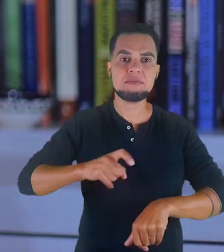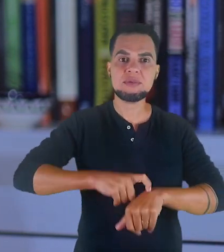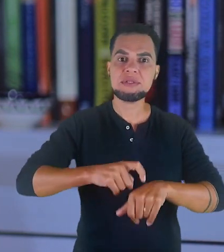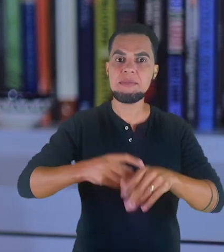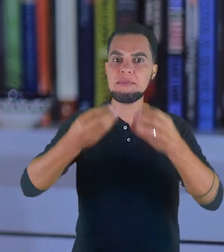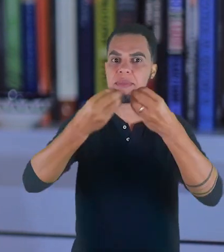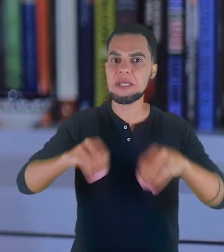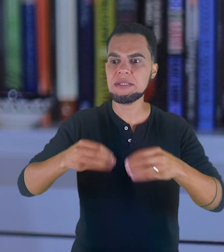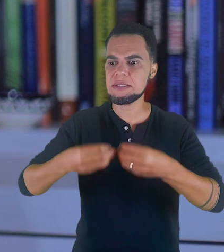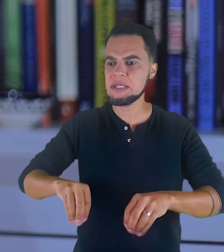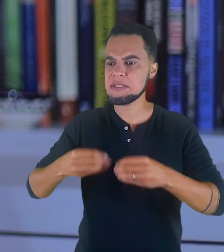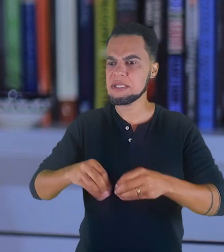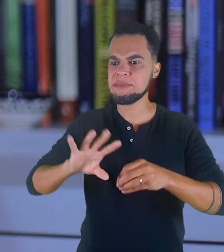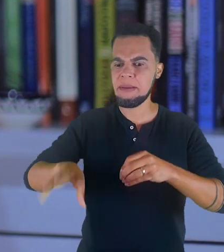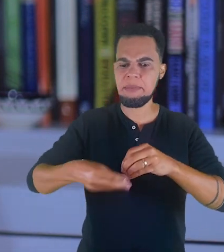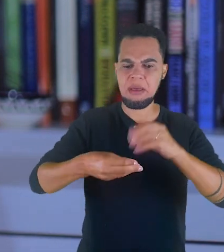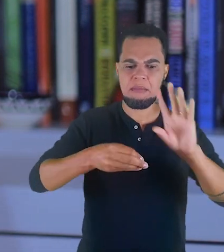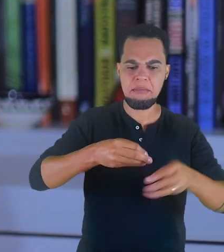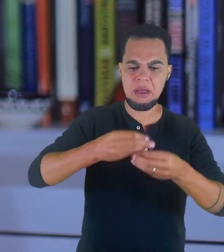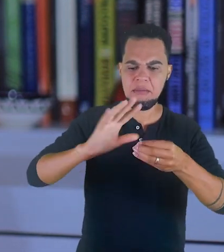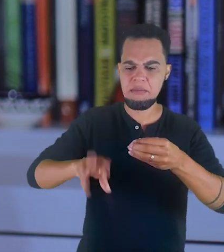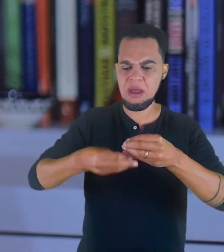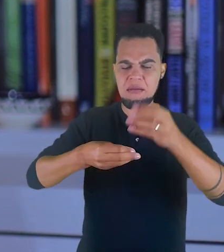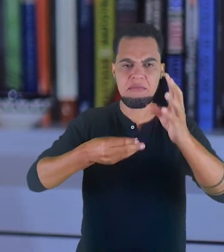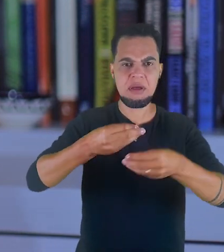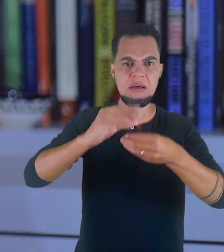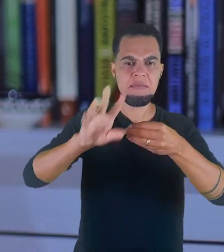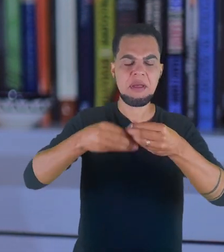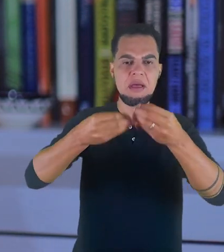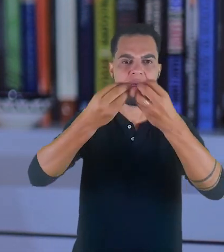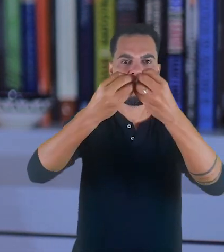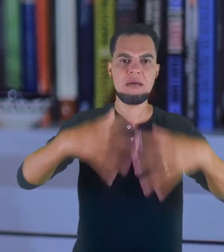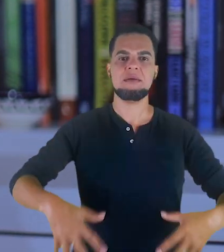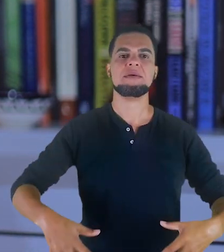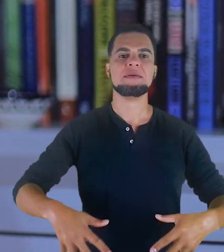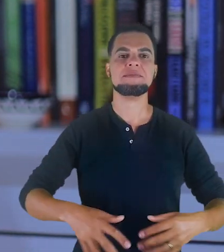In fact, they complement each other and they enhance each other.